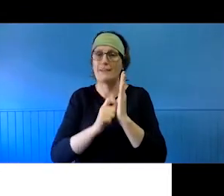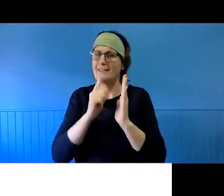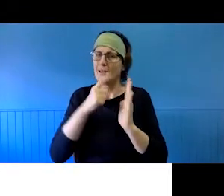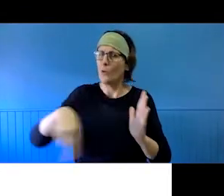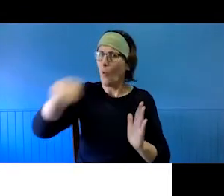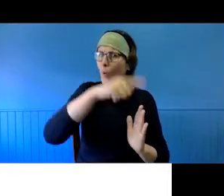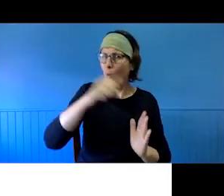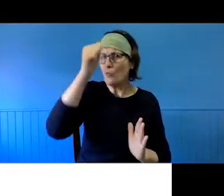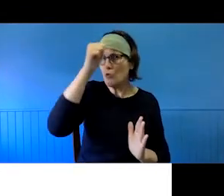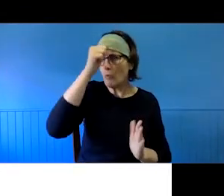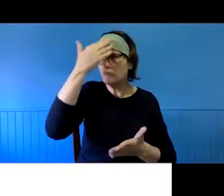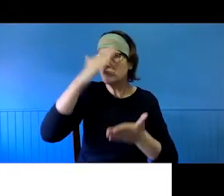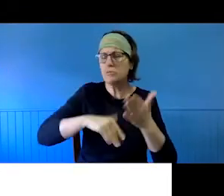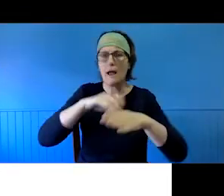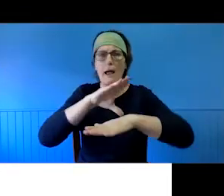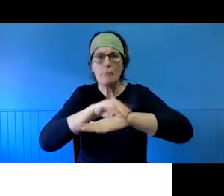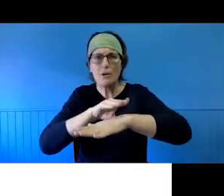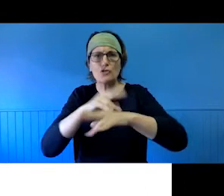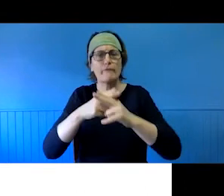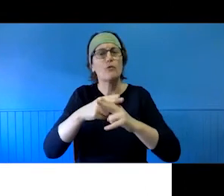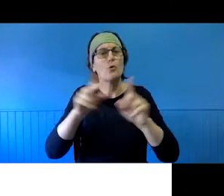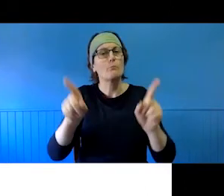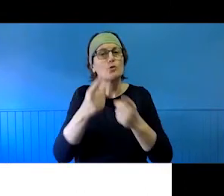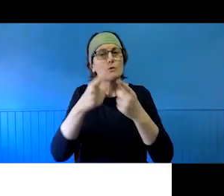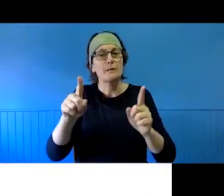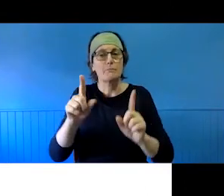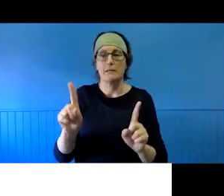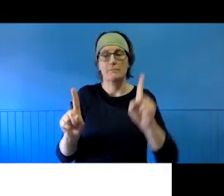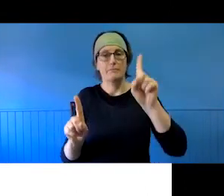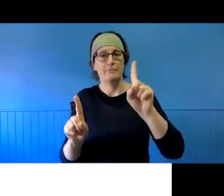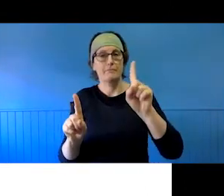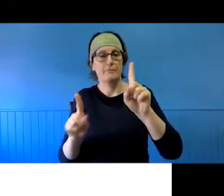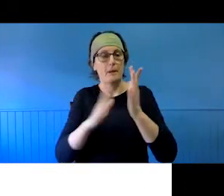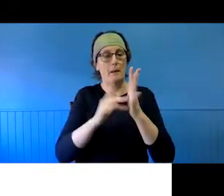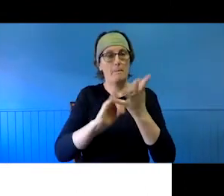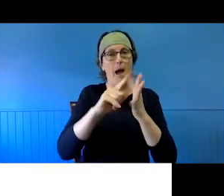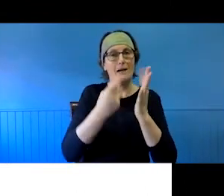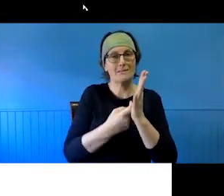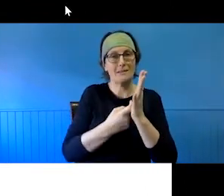the apprenticeship model in music. It is this master/apprenticeship exchange that happens.